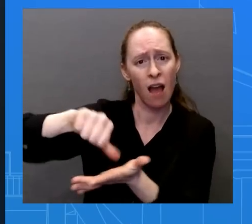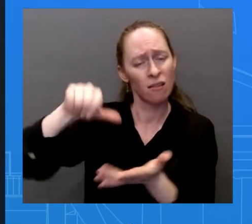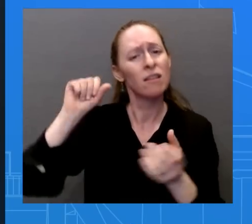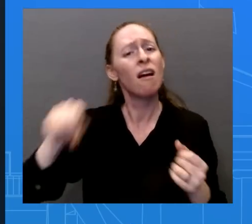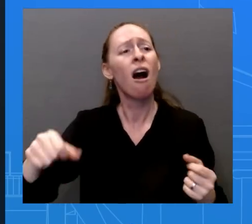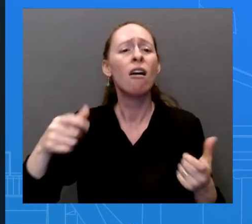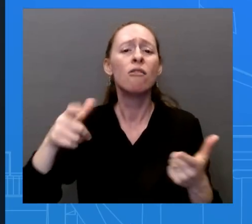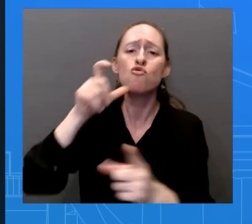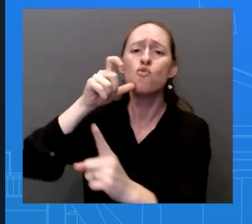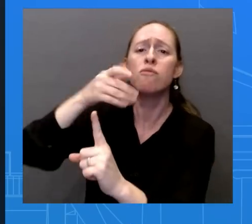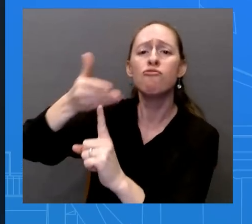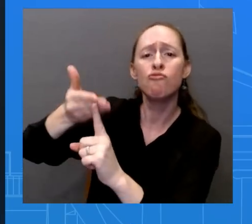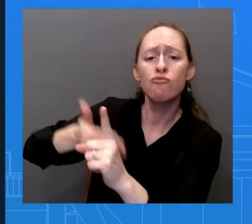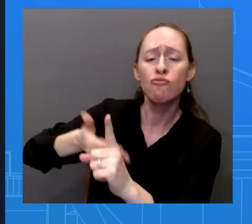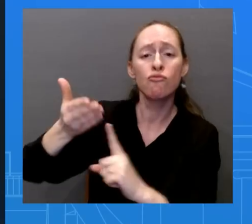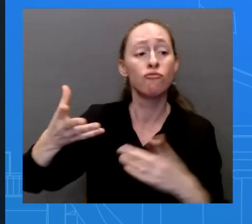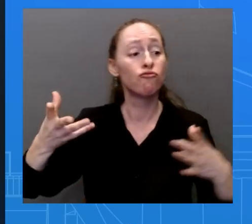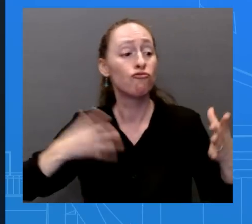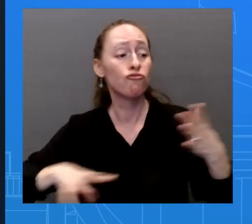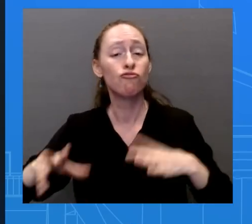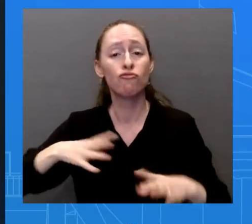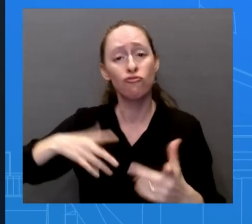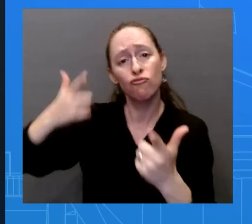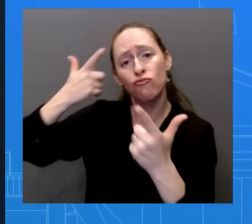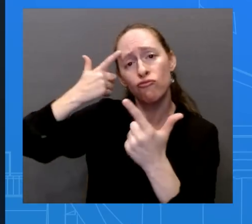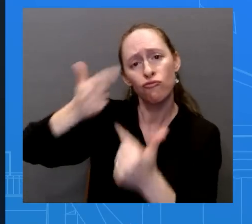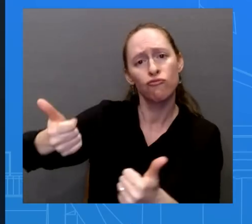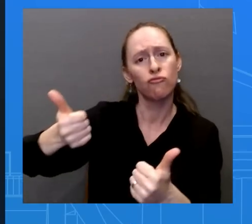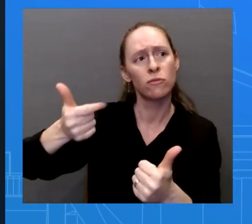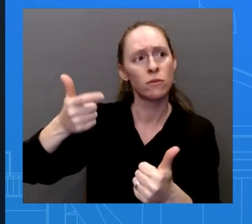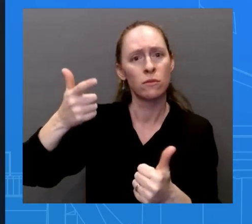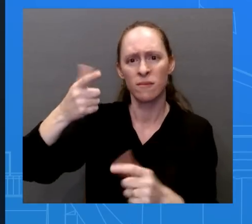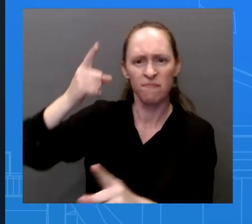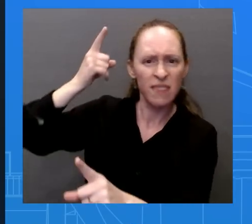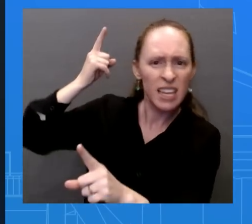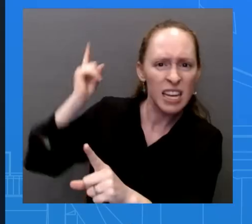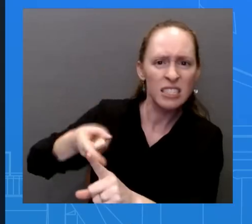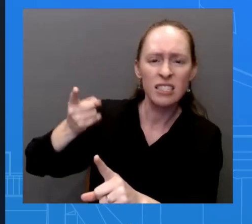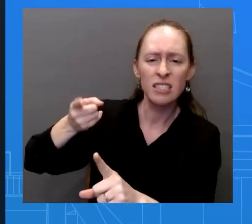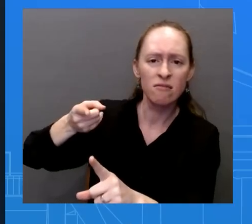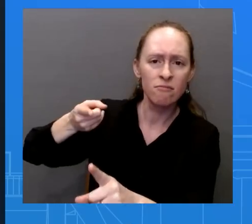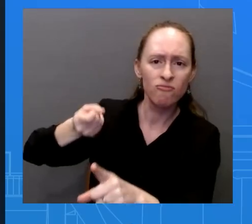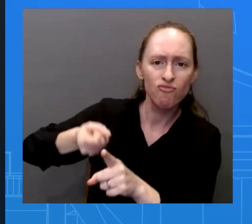free from violence or harassment. There's still so much work to be done